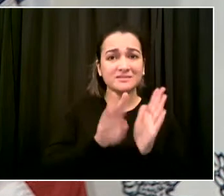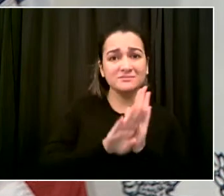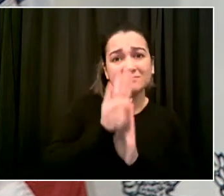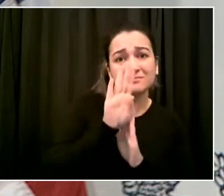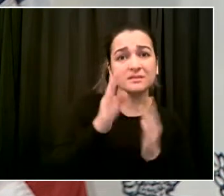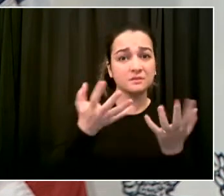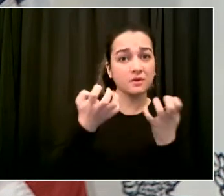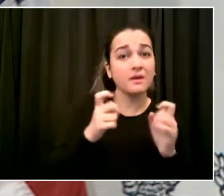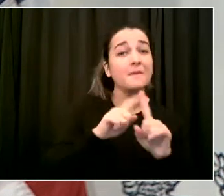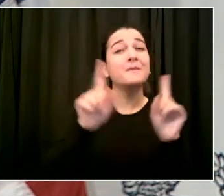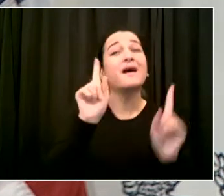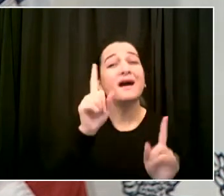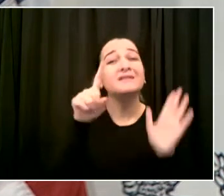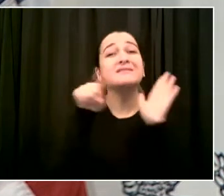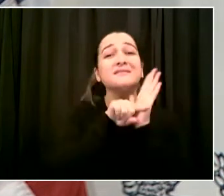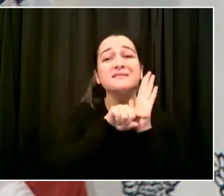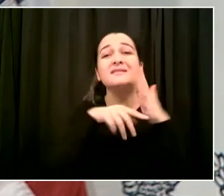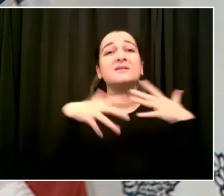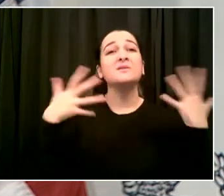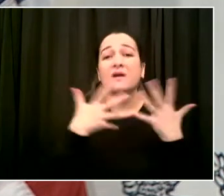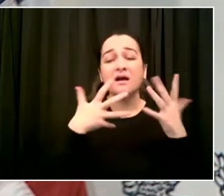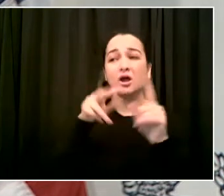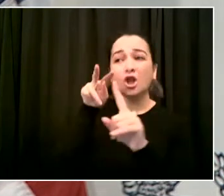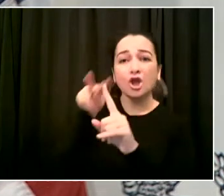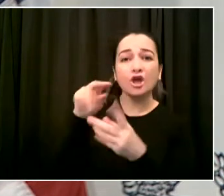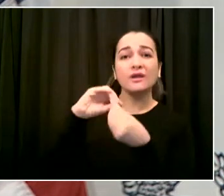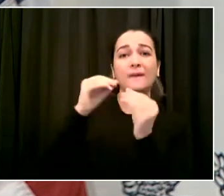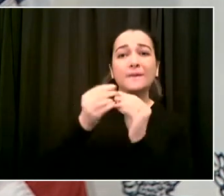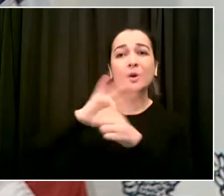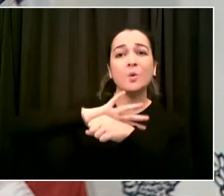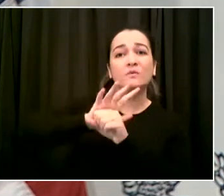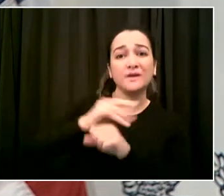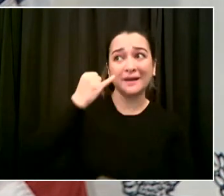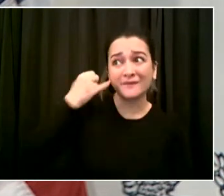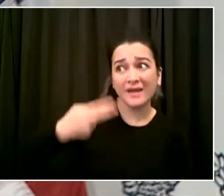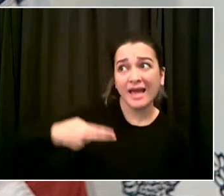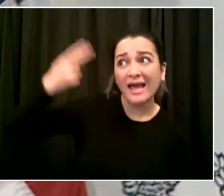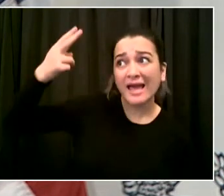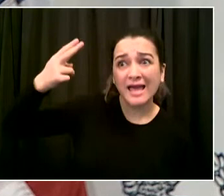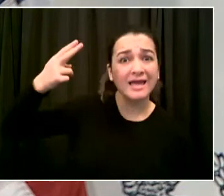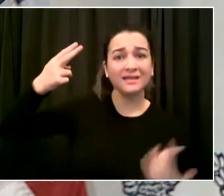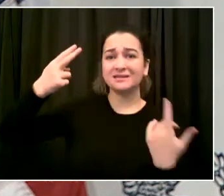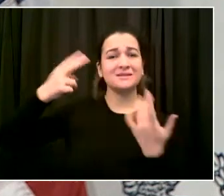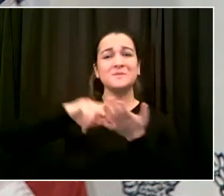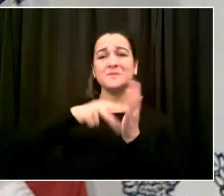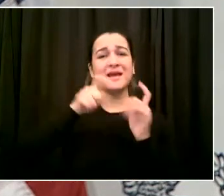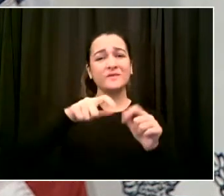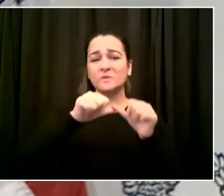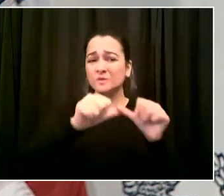SEE INDOOR DINING COME BACK IT HAS TO BE GOVERNED BY THE DATA AND THE SCIENCE. THE STATE WILL